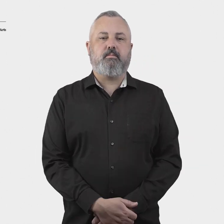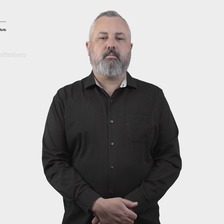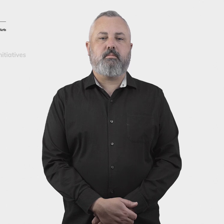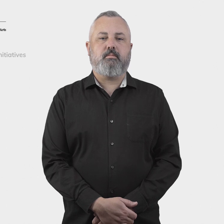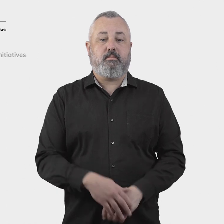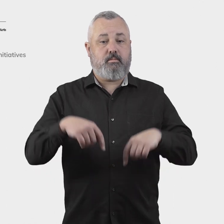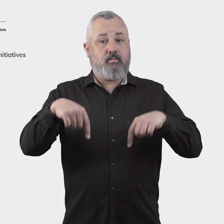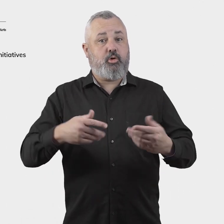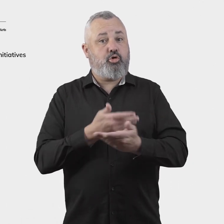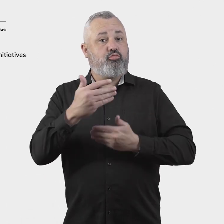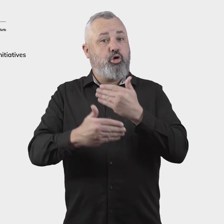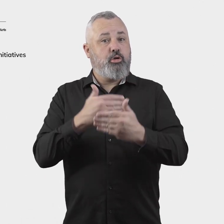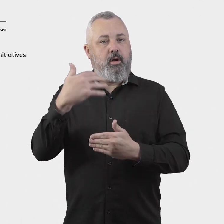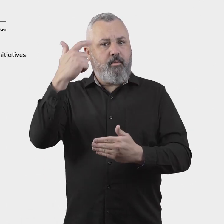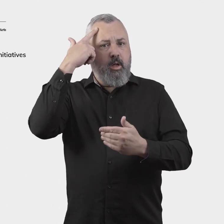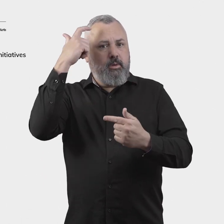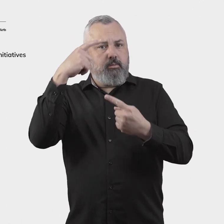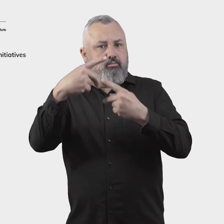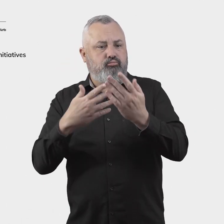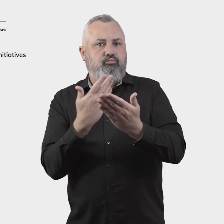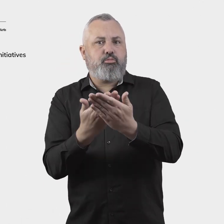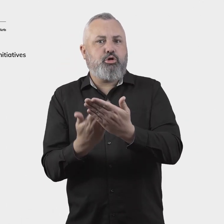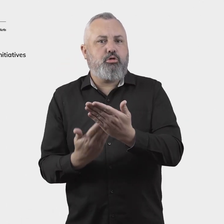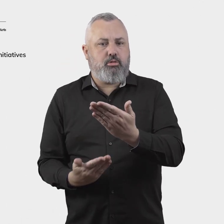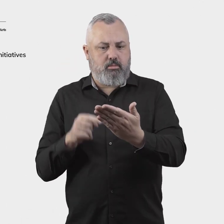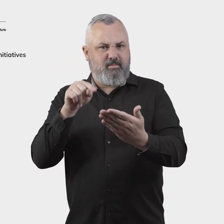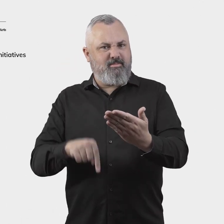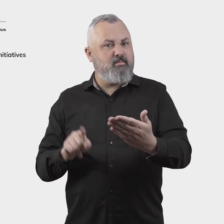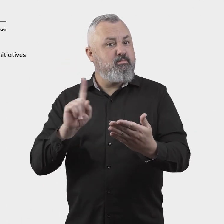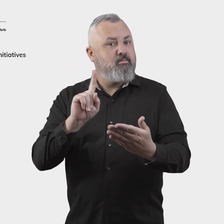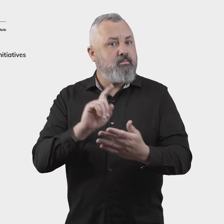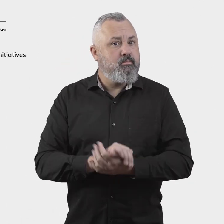Box 1: Aviation White Paper initiatives Initiatives that are part of this consultation process